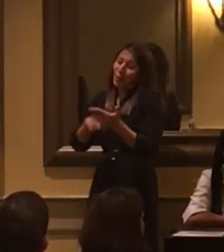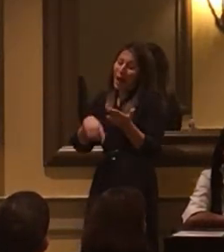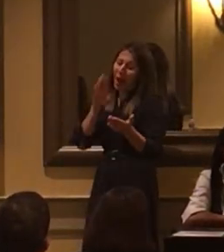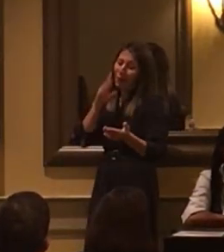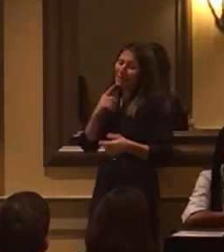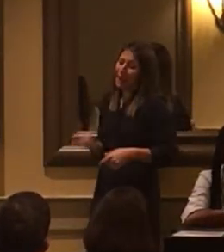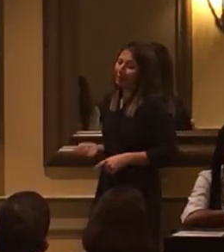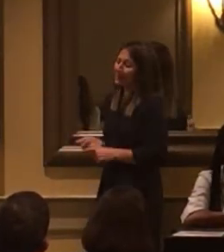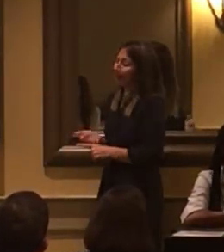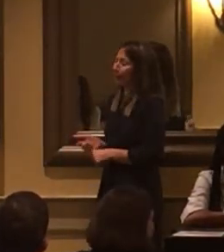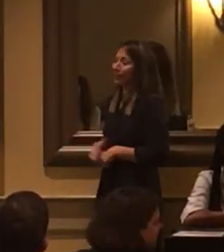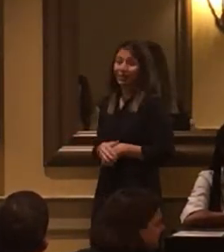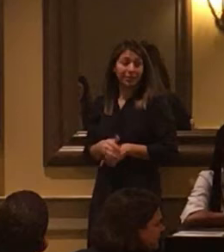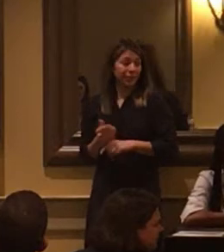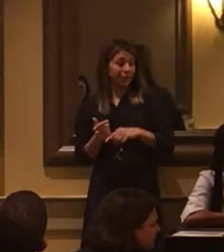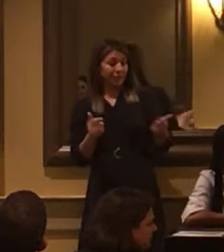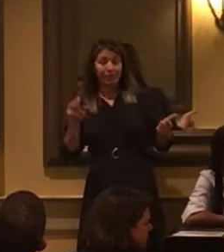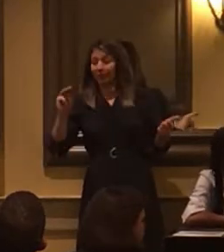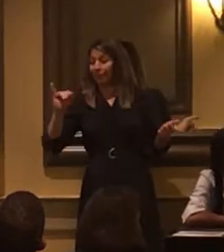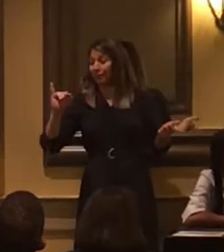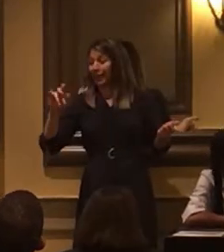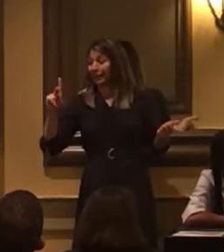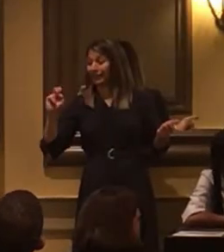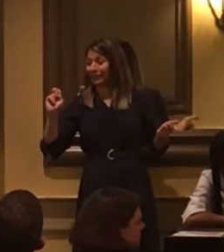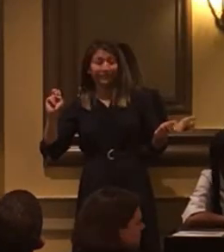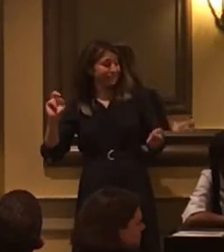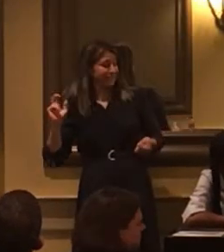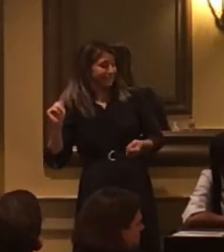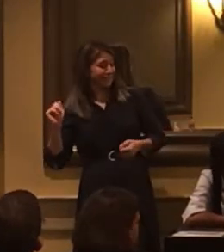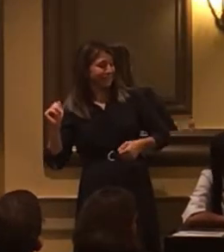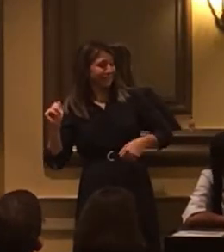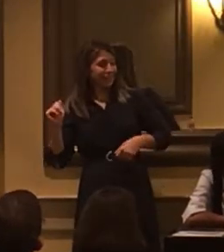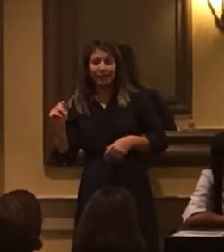You want the mike?